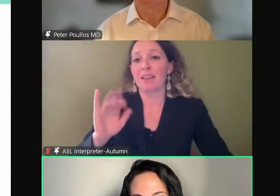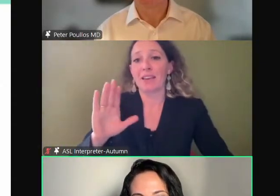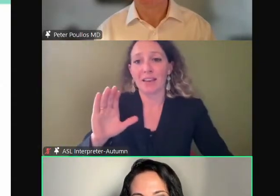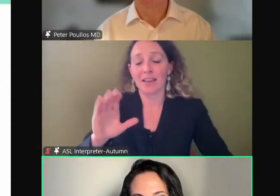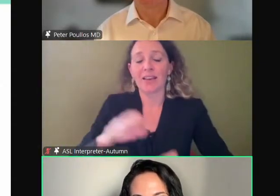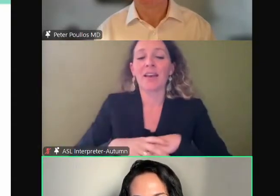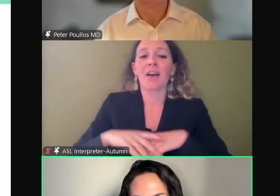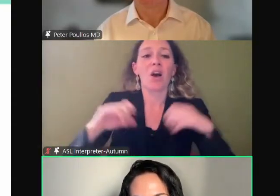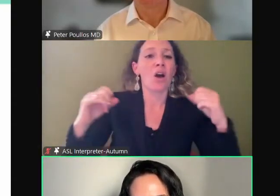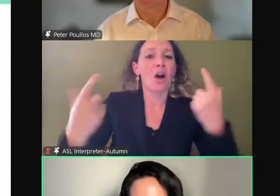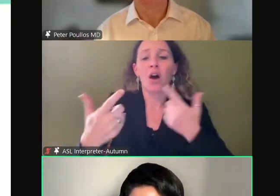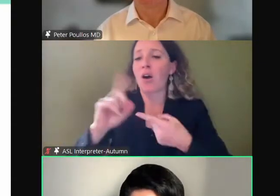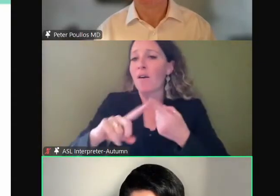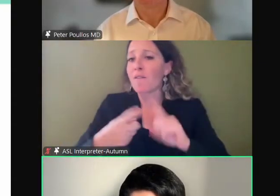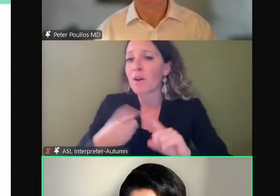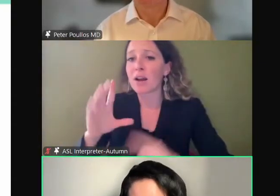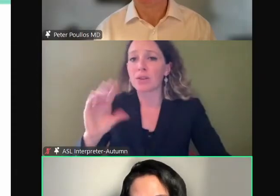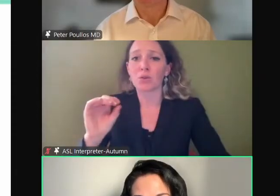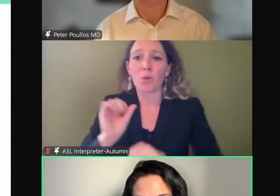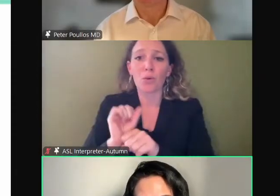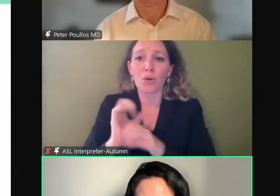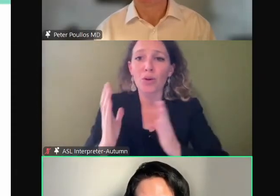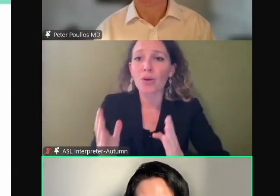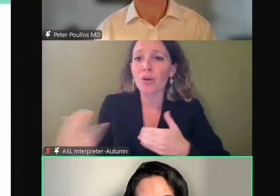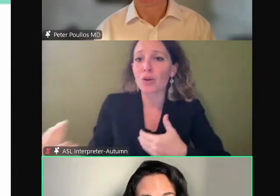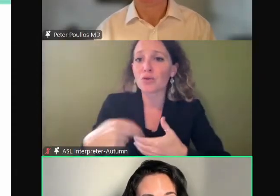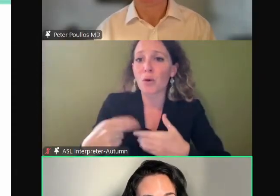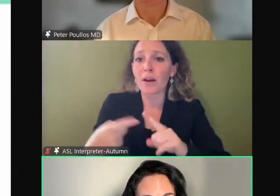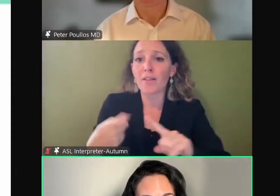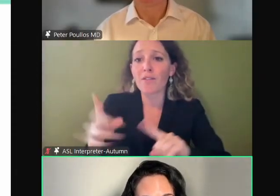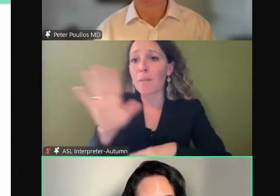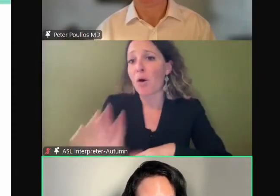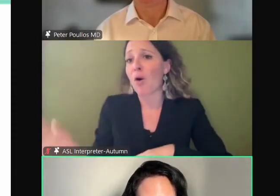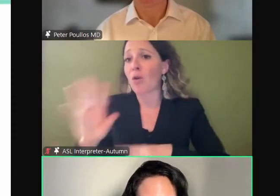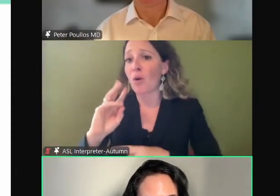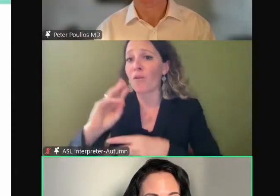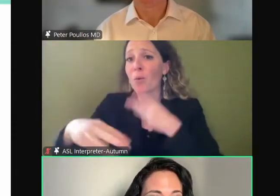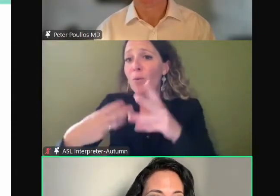from all around the world, I know this is a long day, but we have built in some breaks.